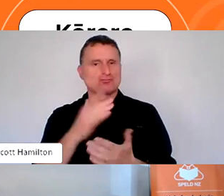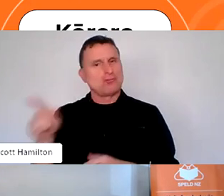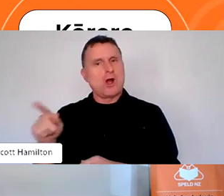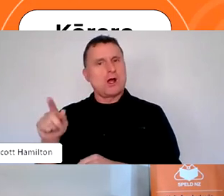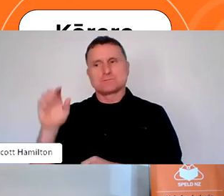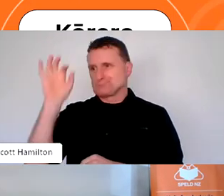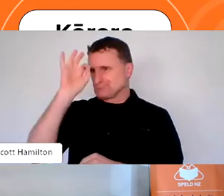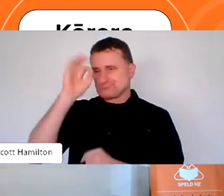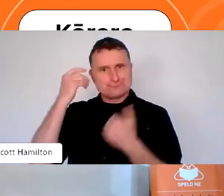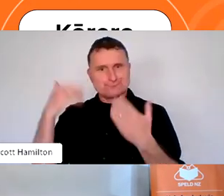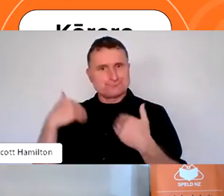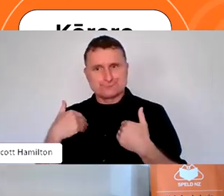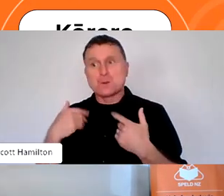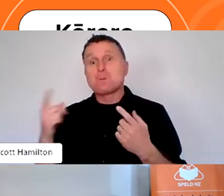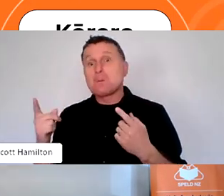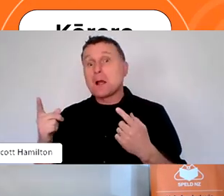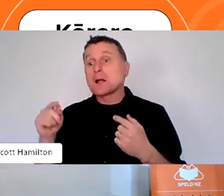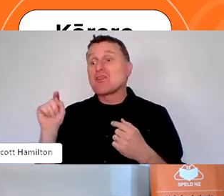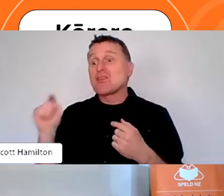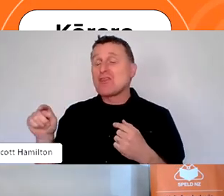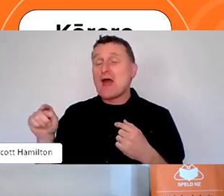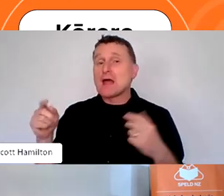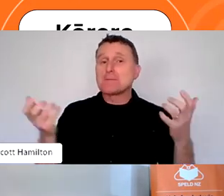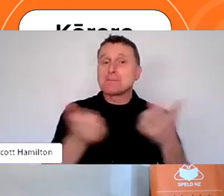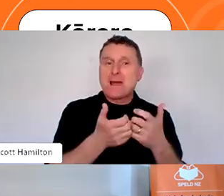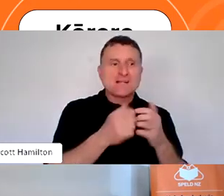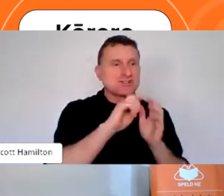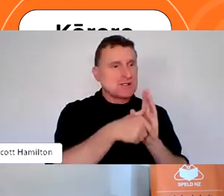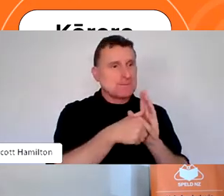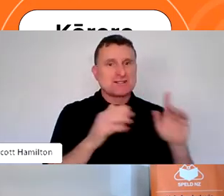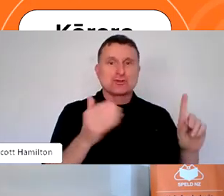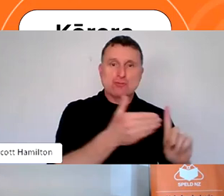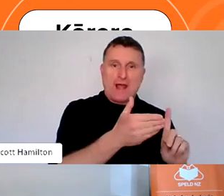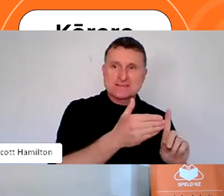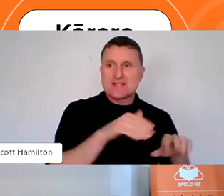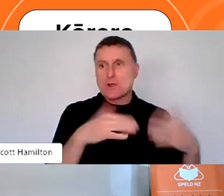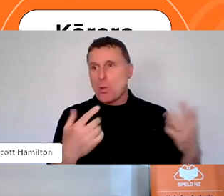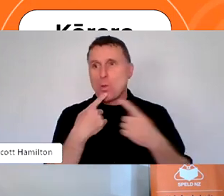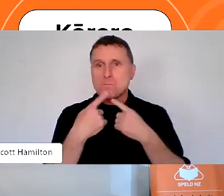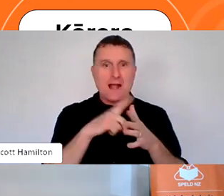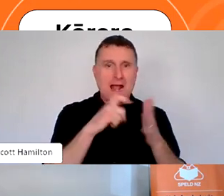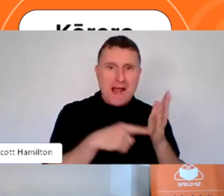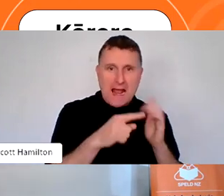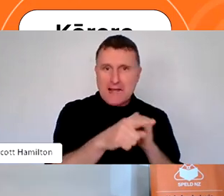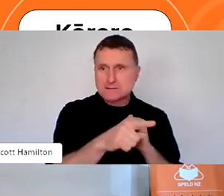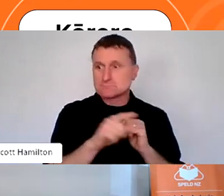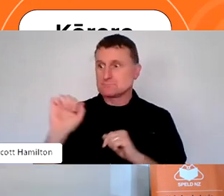in terms of the New Zealand Disability Strategy and the Education Act, what are their obligations as a duty bearer, what are the rights